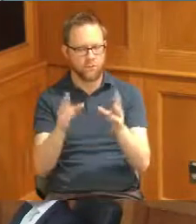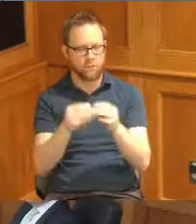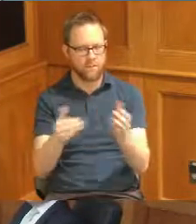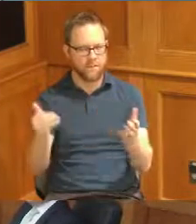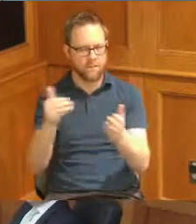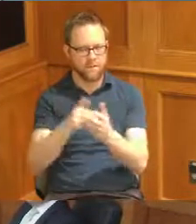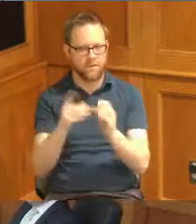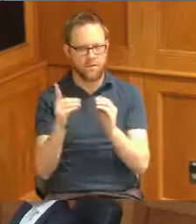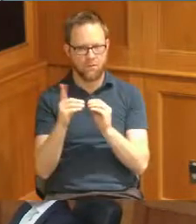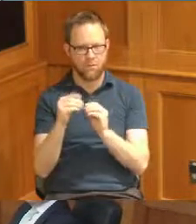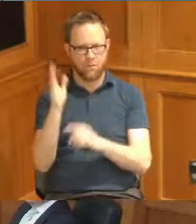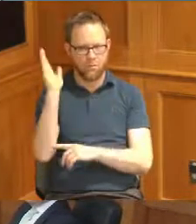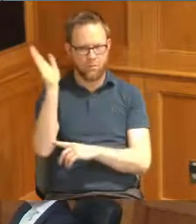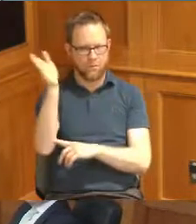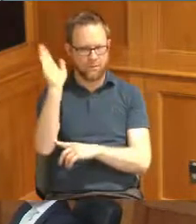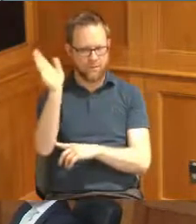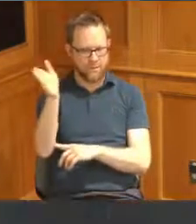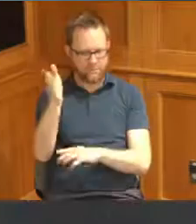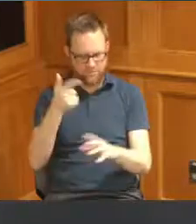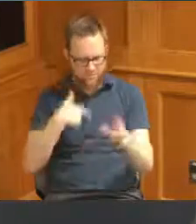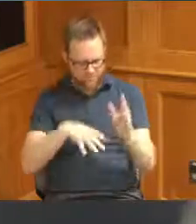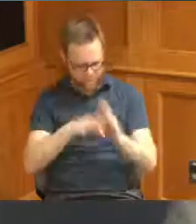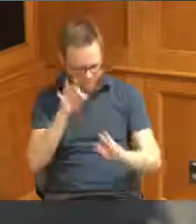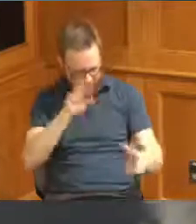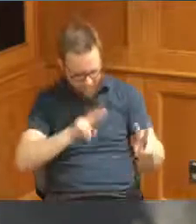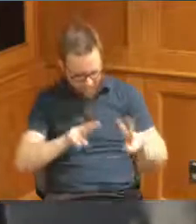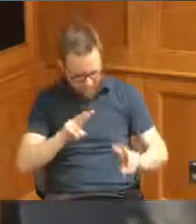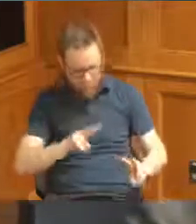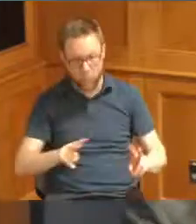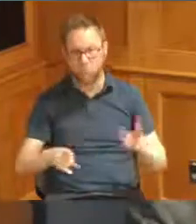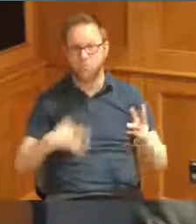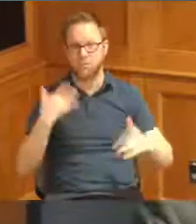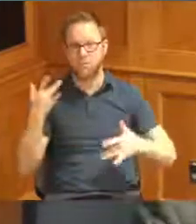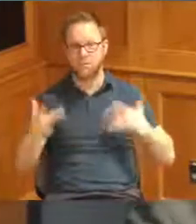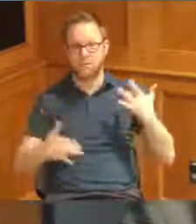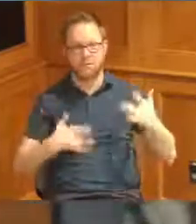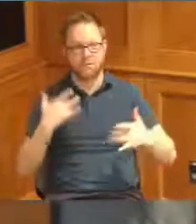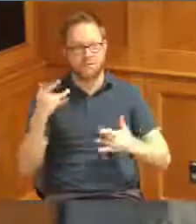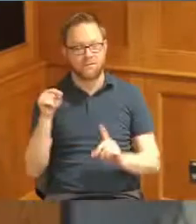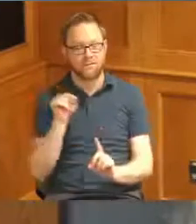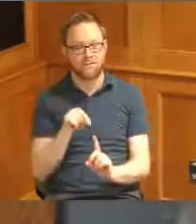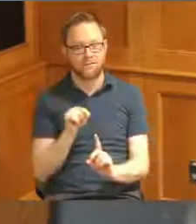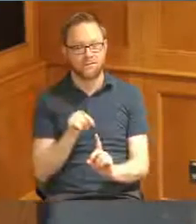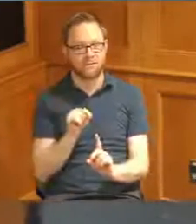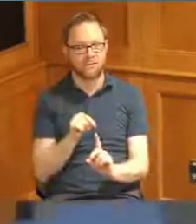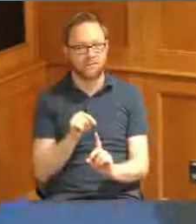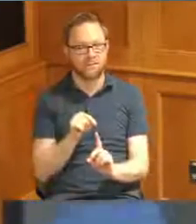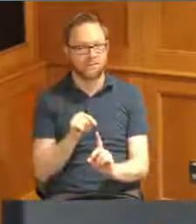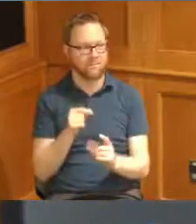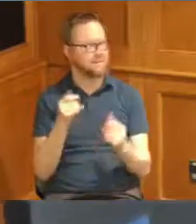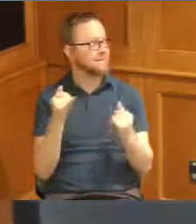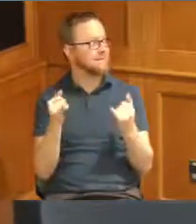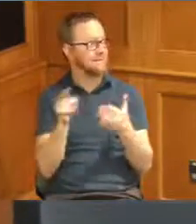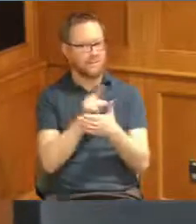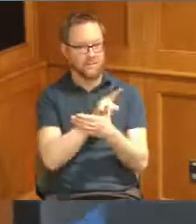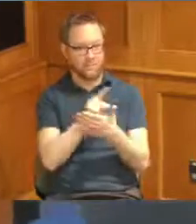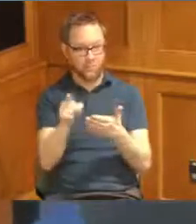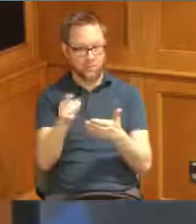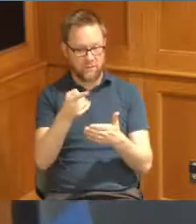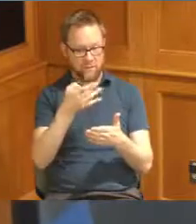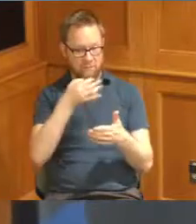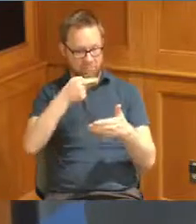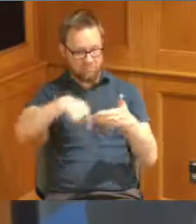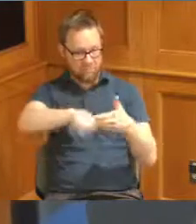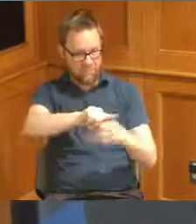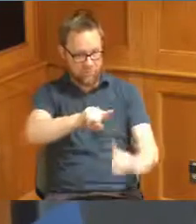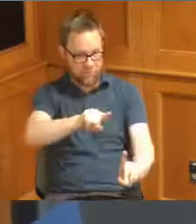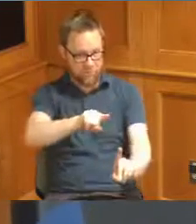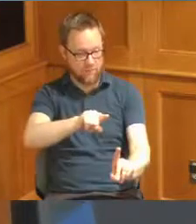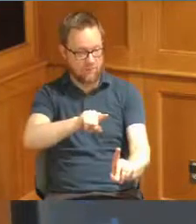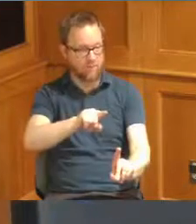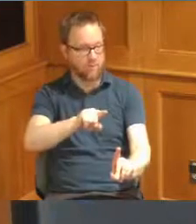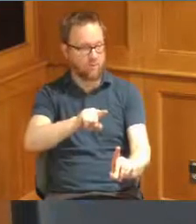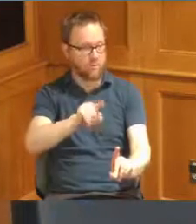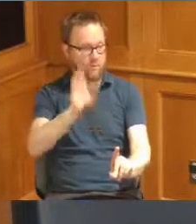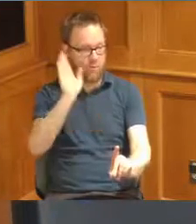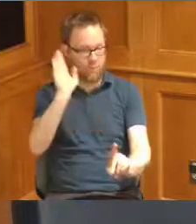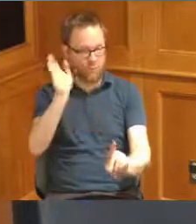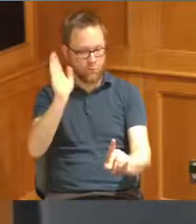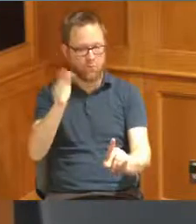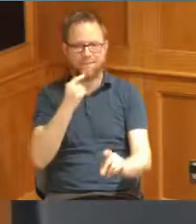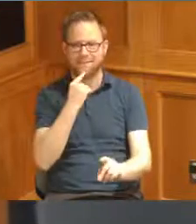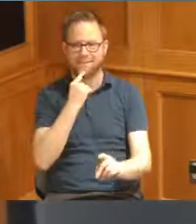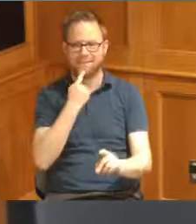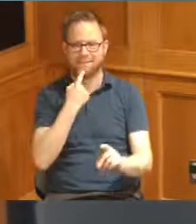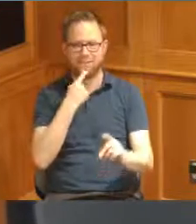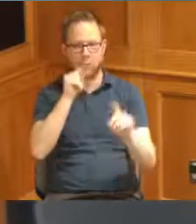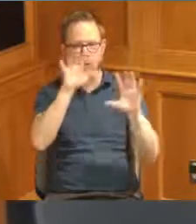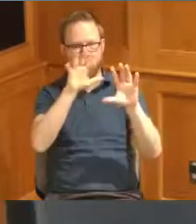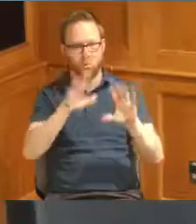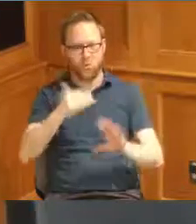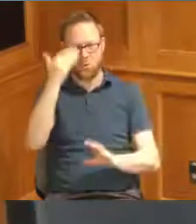find it here very excited that this week coming up is severe weather awareness week and there's